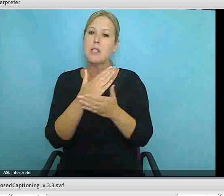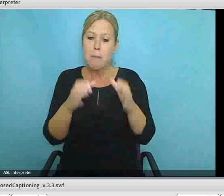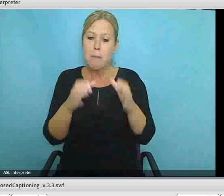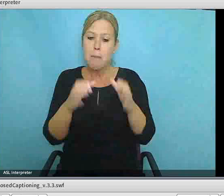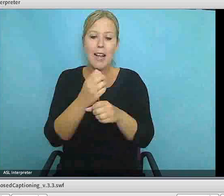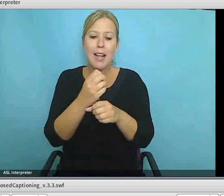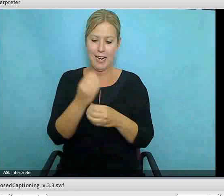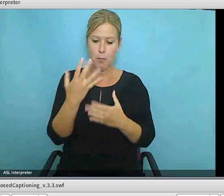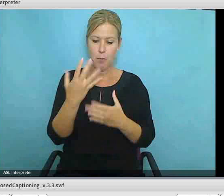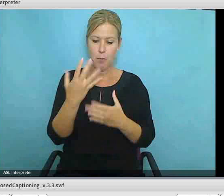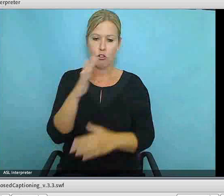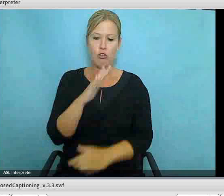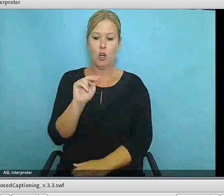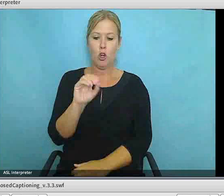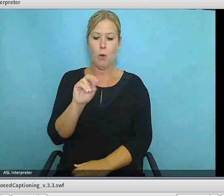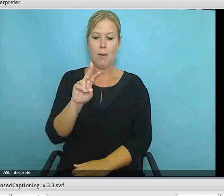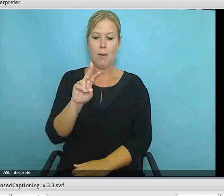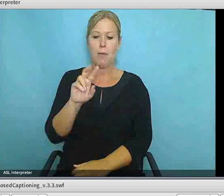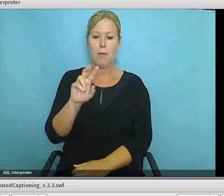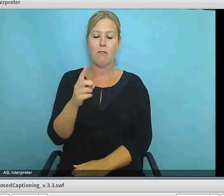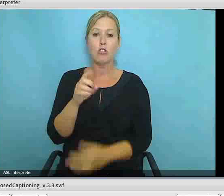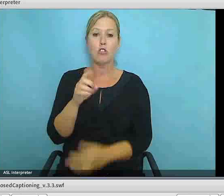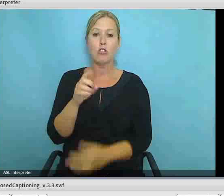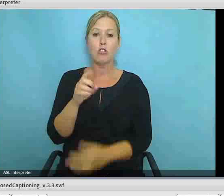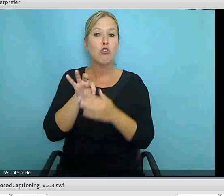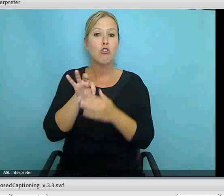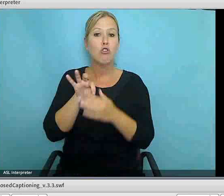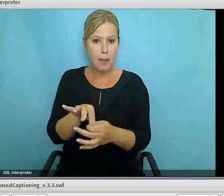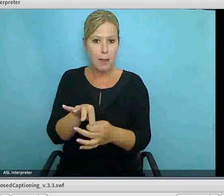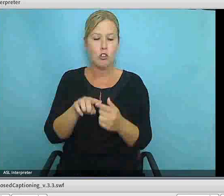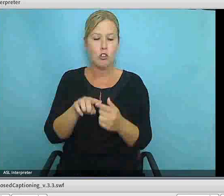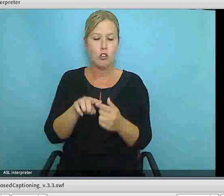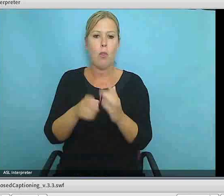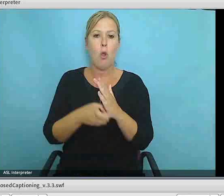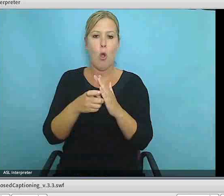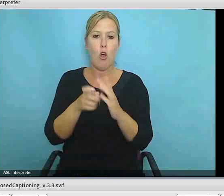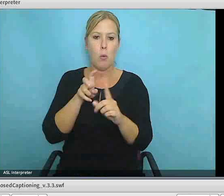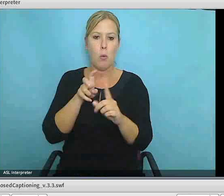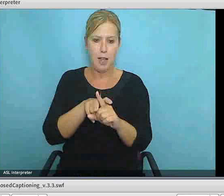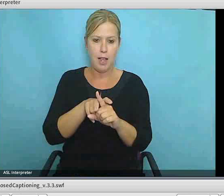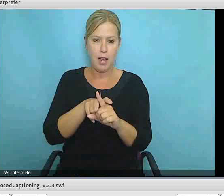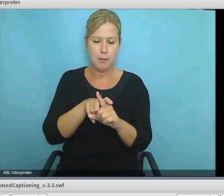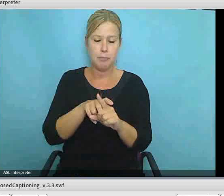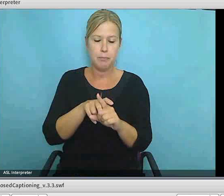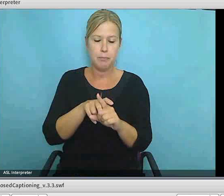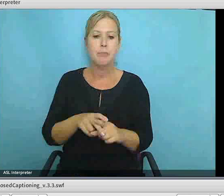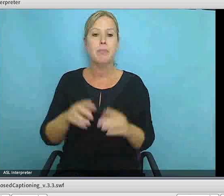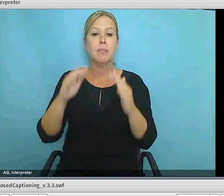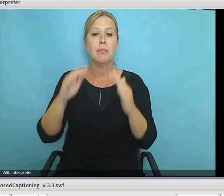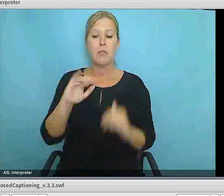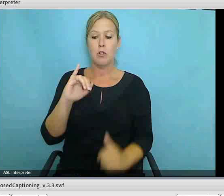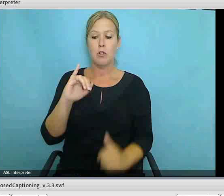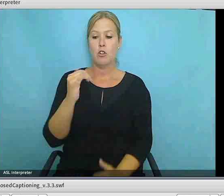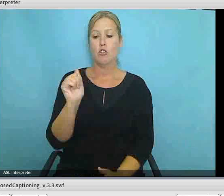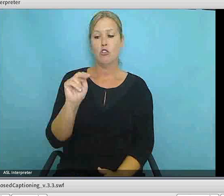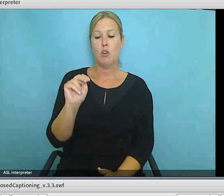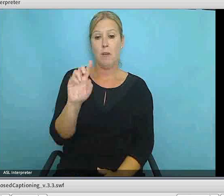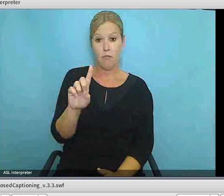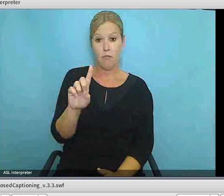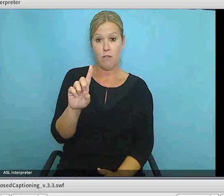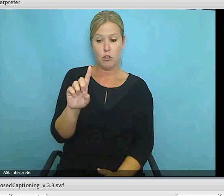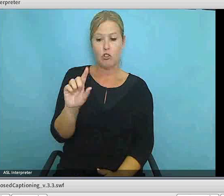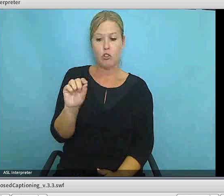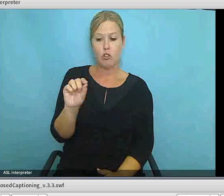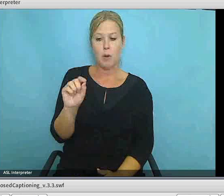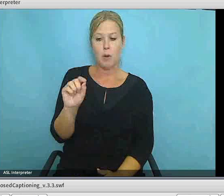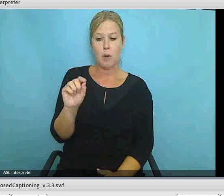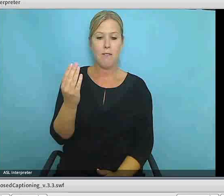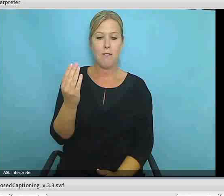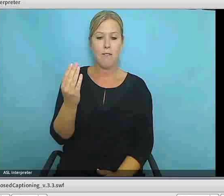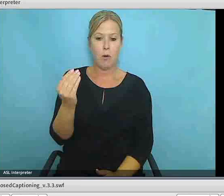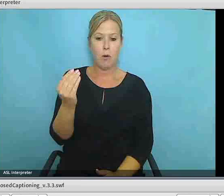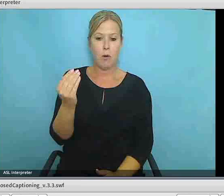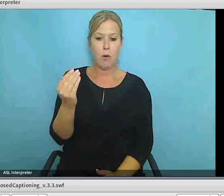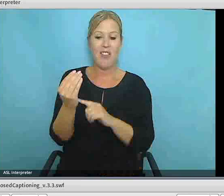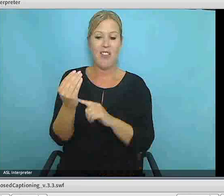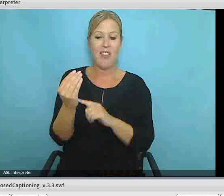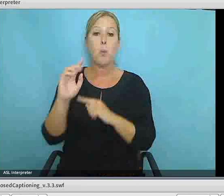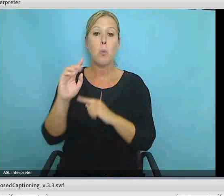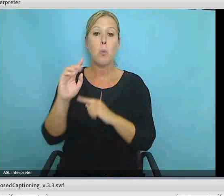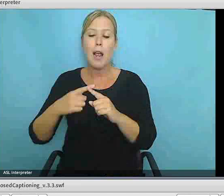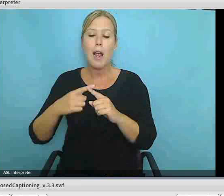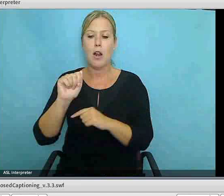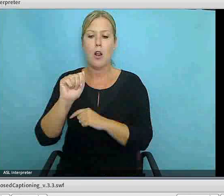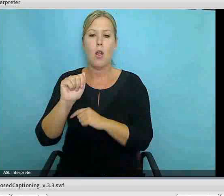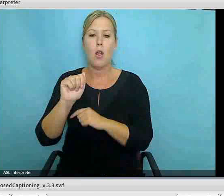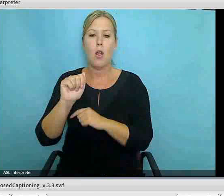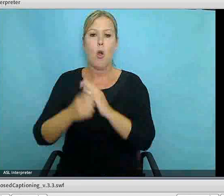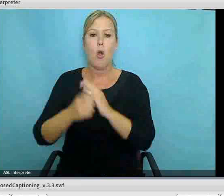January 1 of 2014 is the first effective date of enrollment based on auto-assignment.